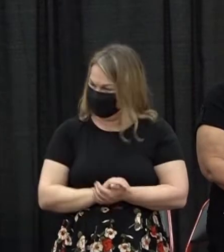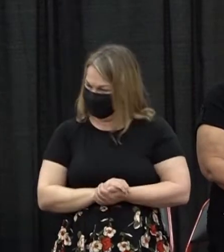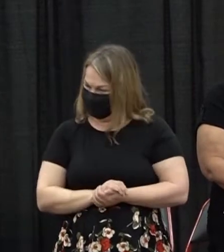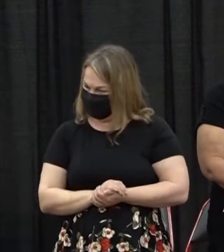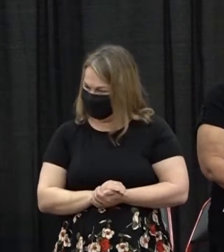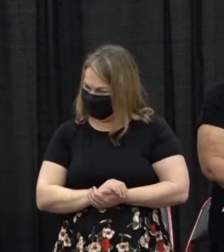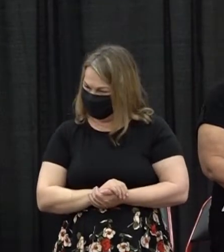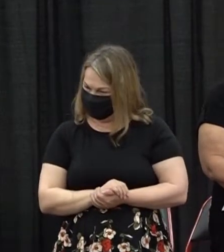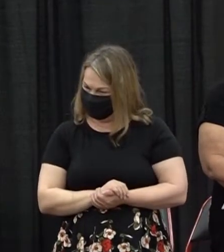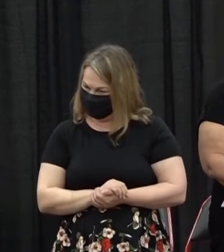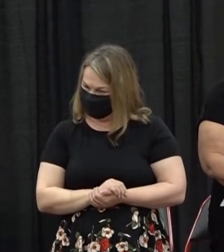Come on up, Kevin!